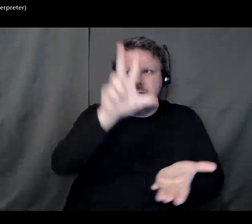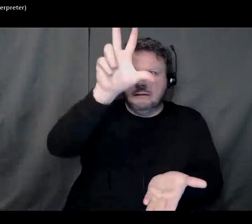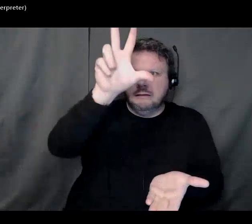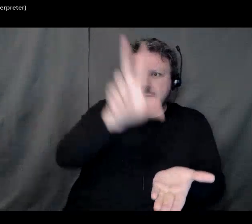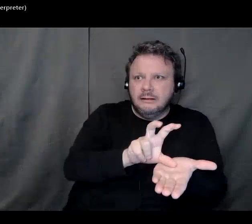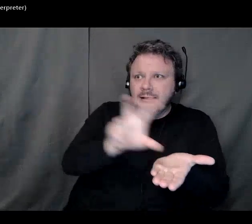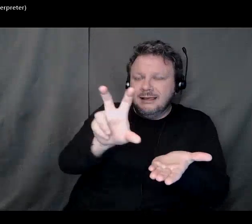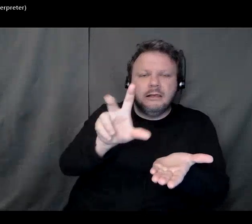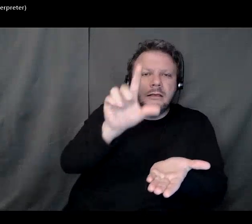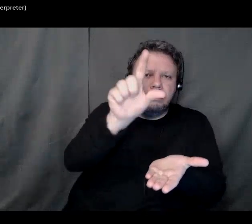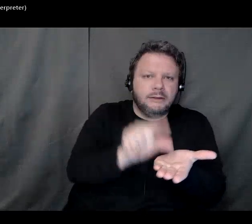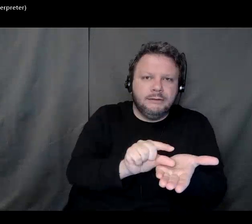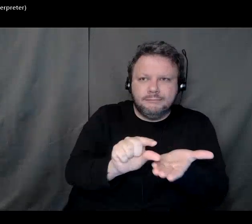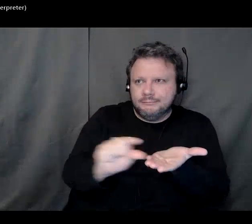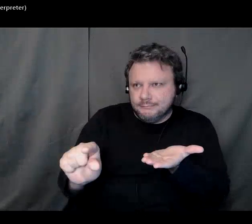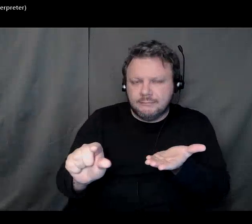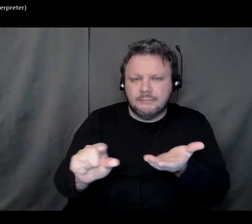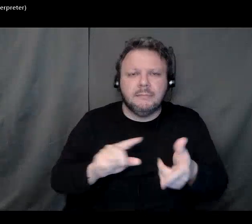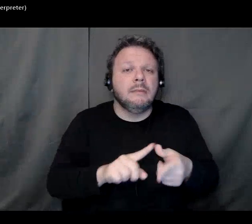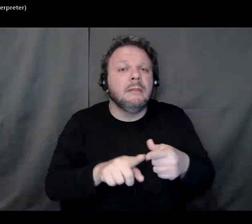and then of course, there are also cuts happening.